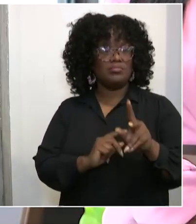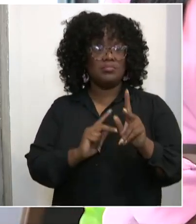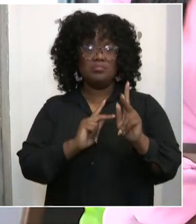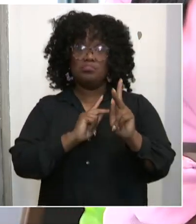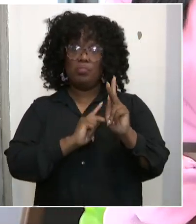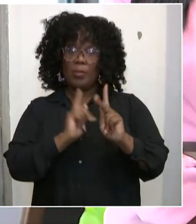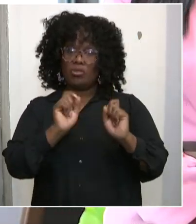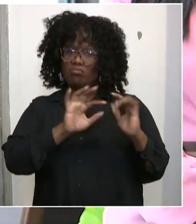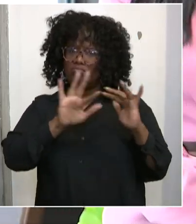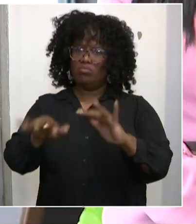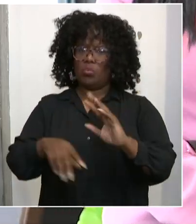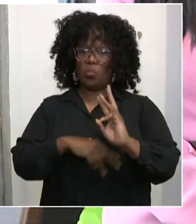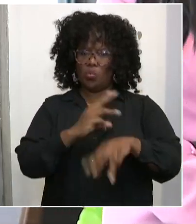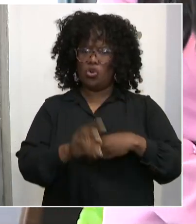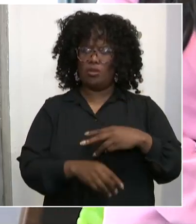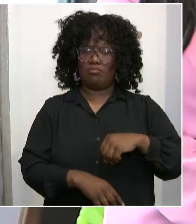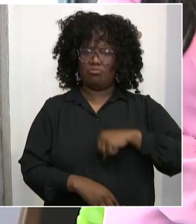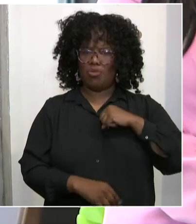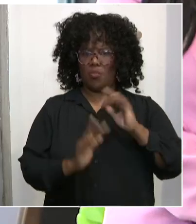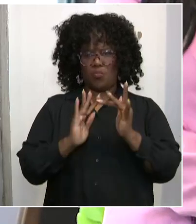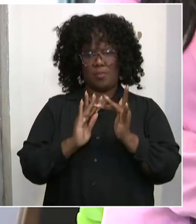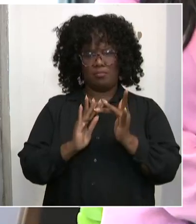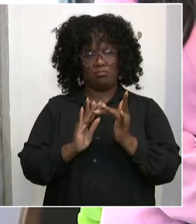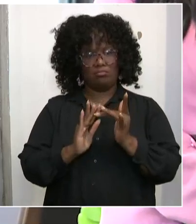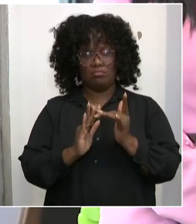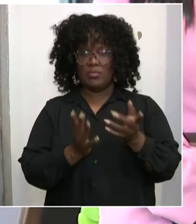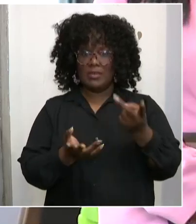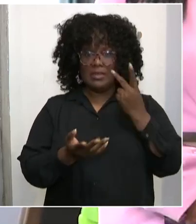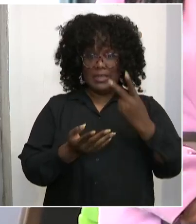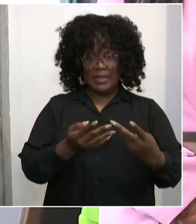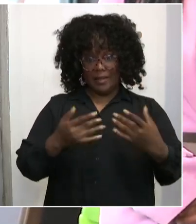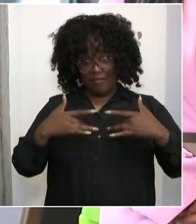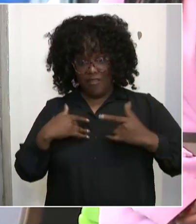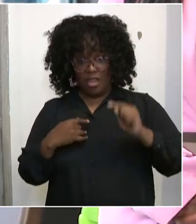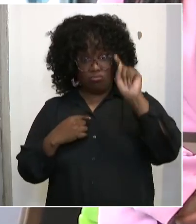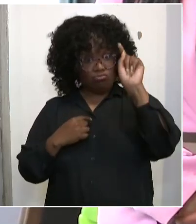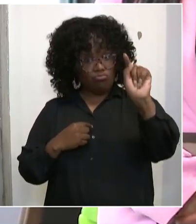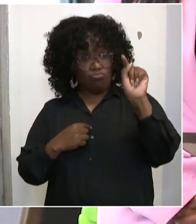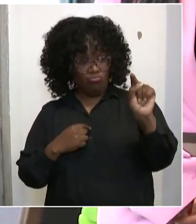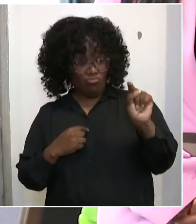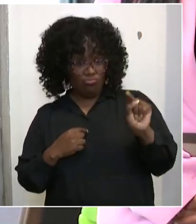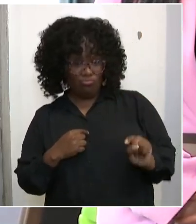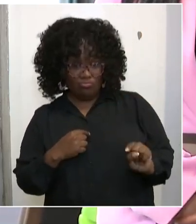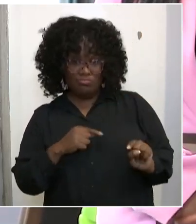website and find the event that suits you. Not everybody has to go to a parade or